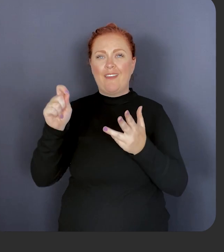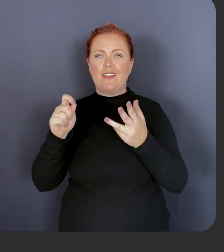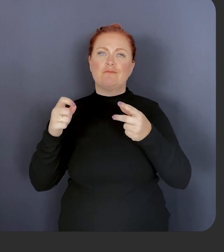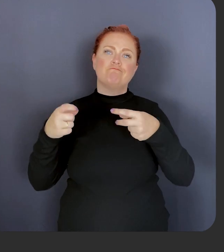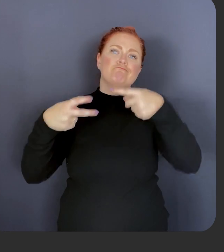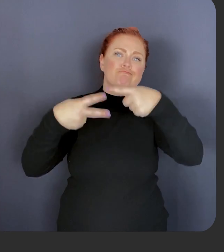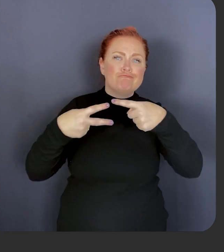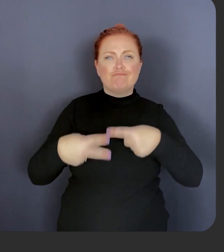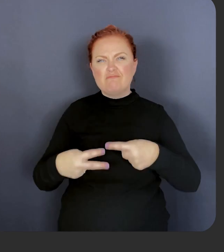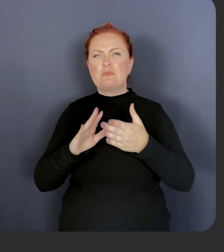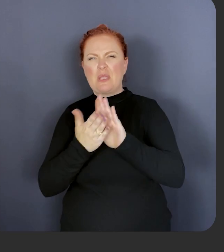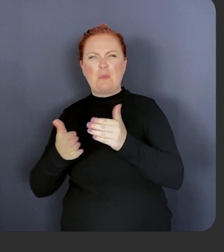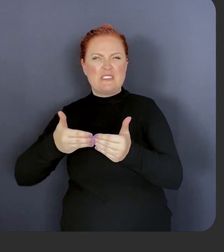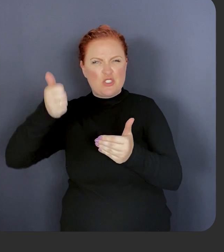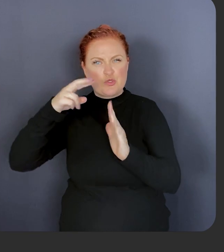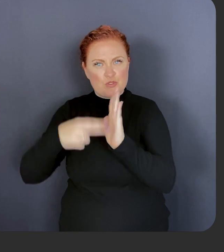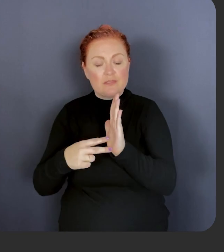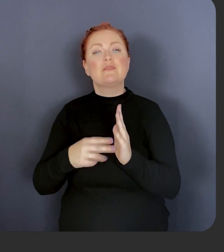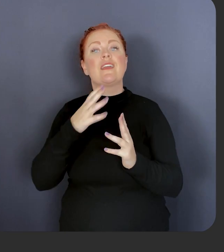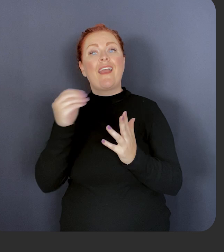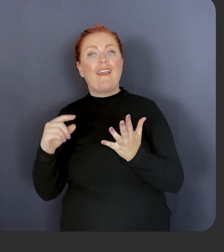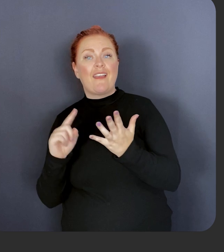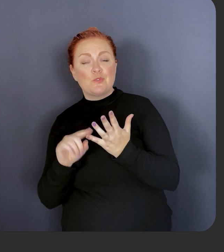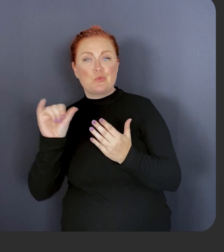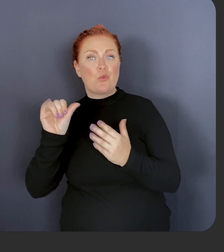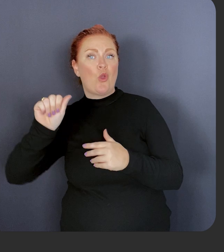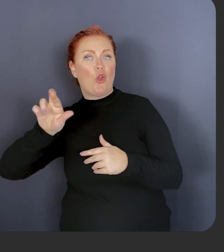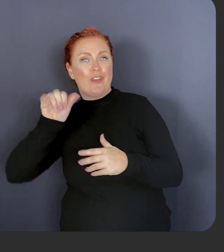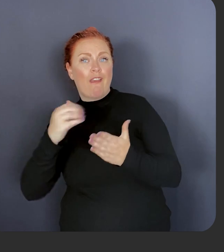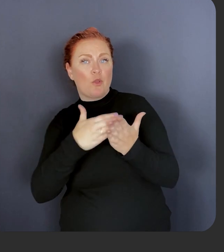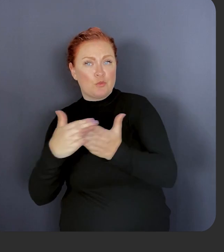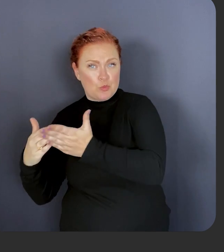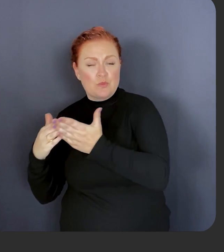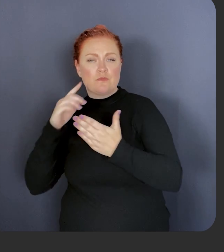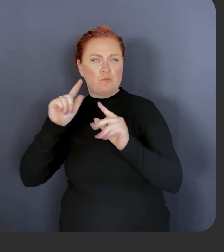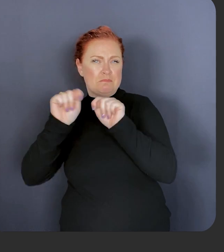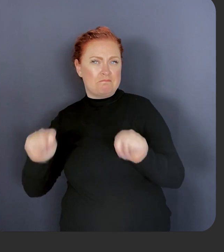to be a little bit more intuitive, and digging into the ARIA attributes of our templates